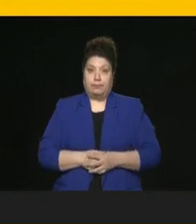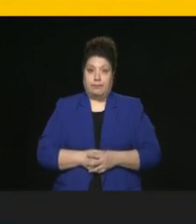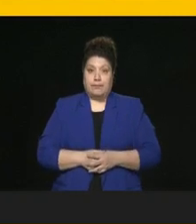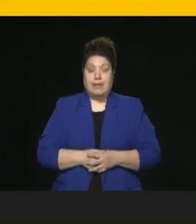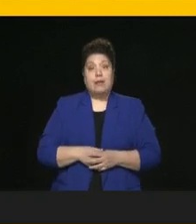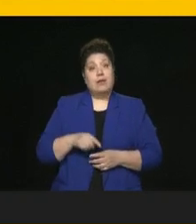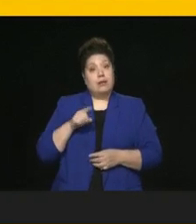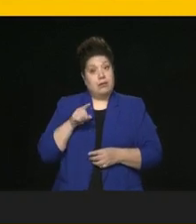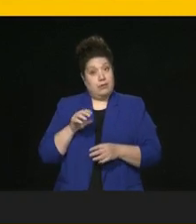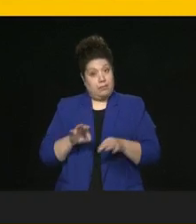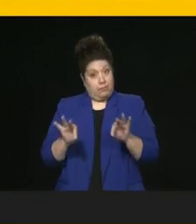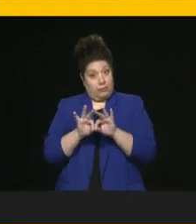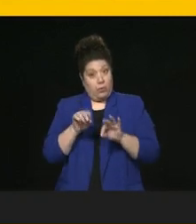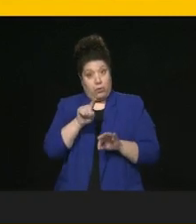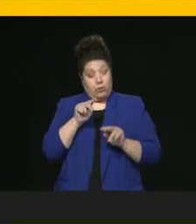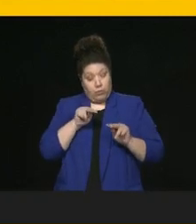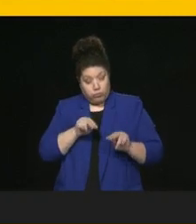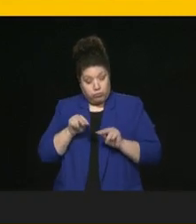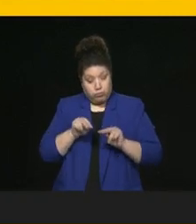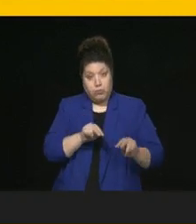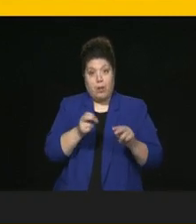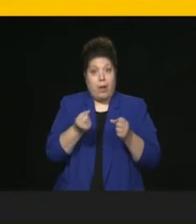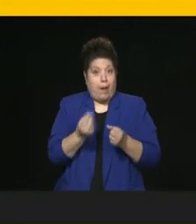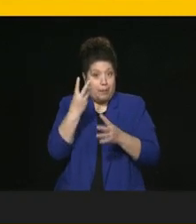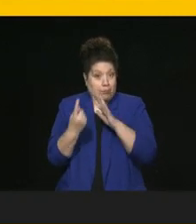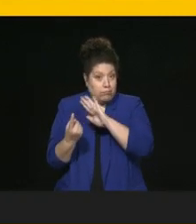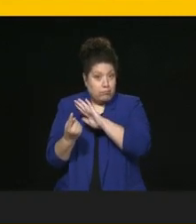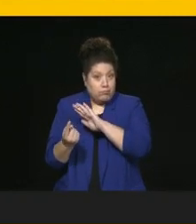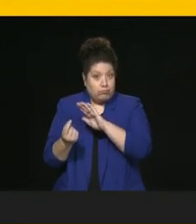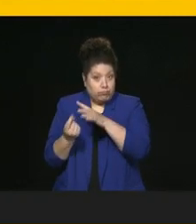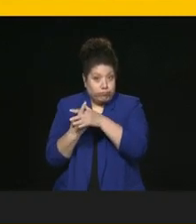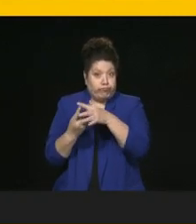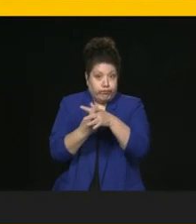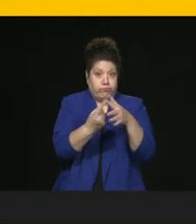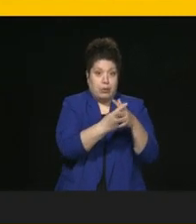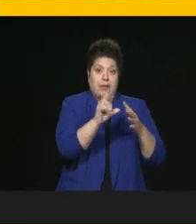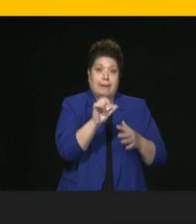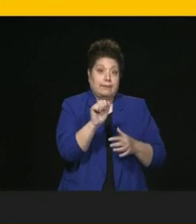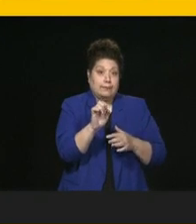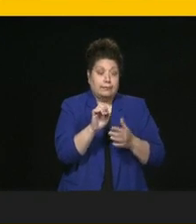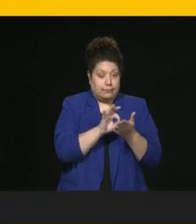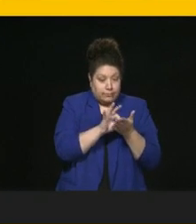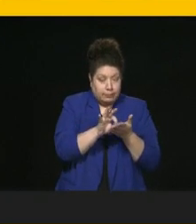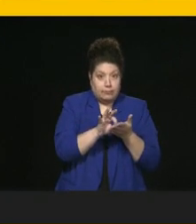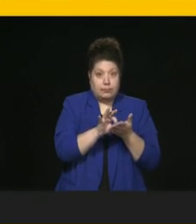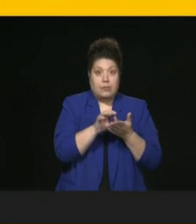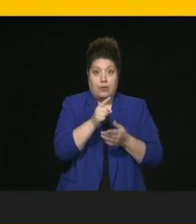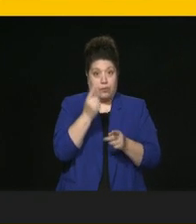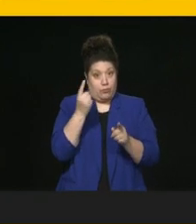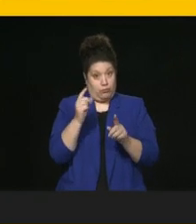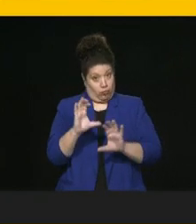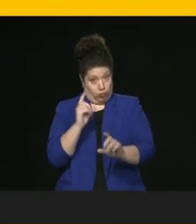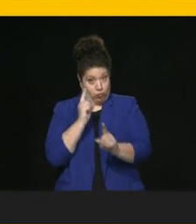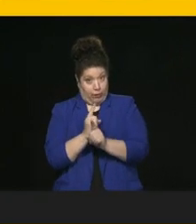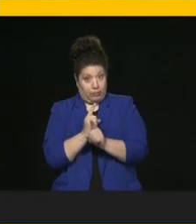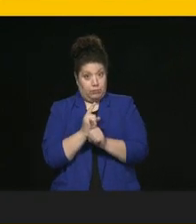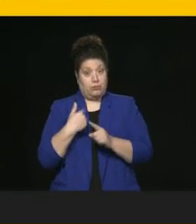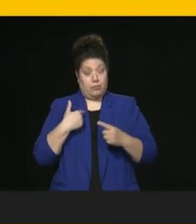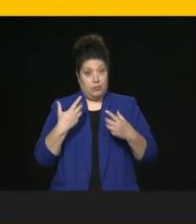ALONG THE WAY. WE WILL NEED TO CLOSELY MONITOR CASES AND GROWTH TRENDS TO ENSURE WE'VE GOT THE RIGHT